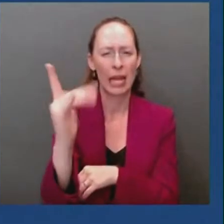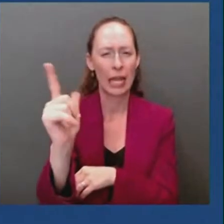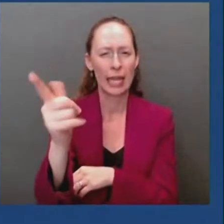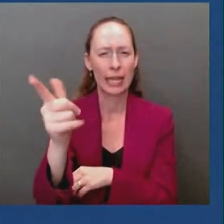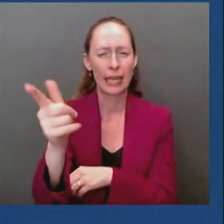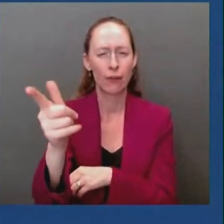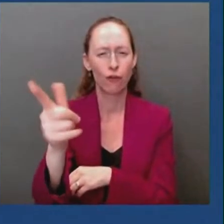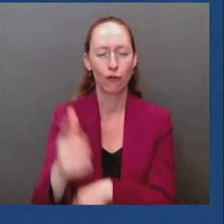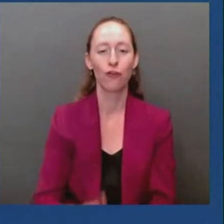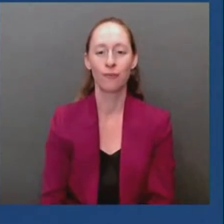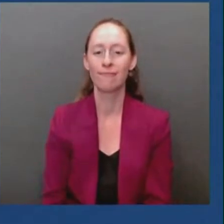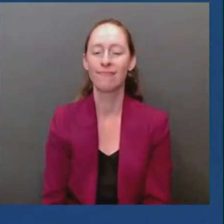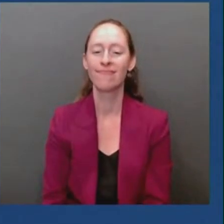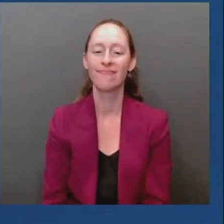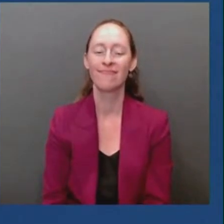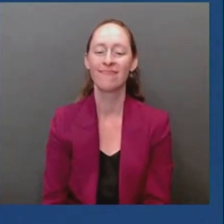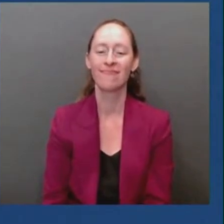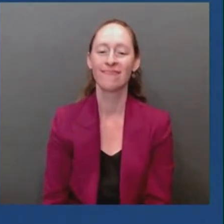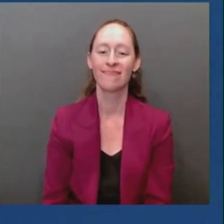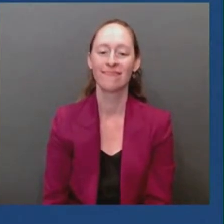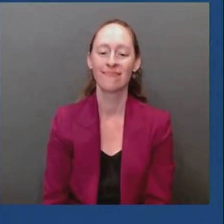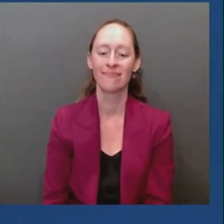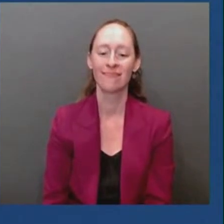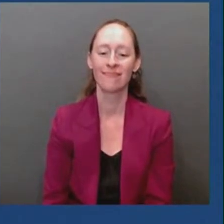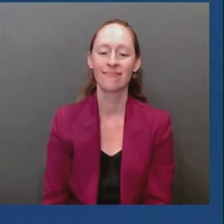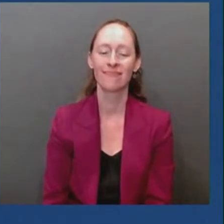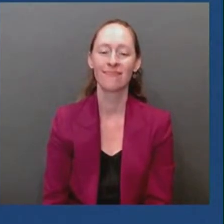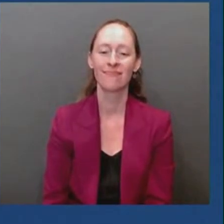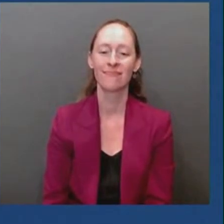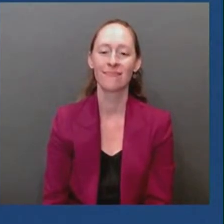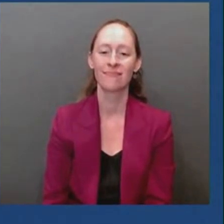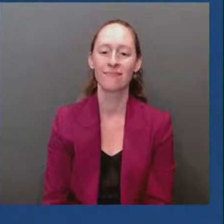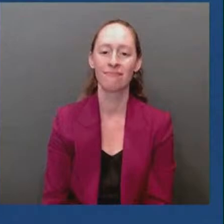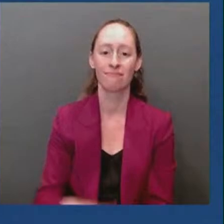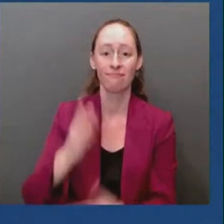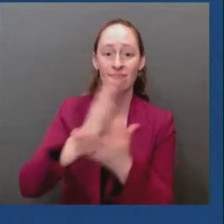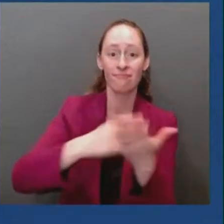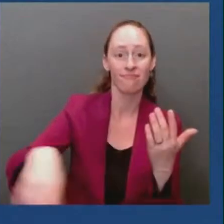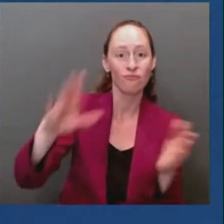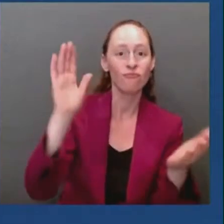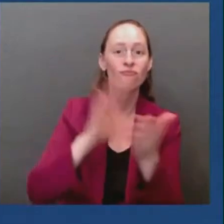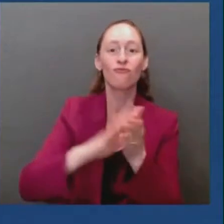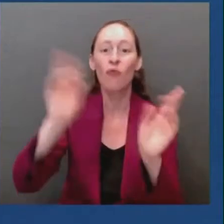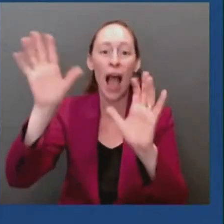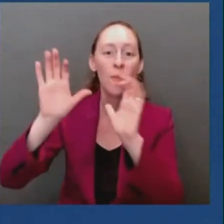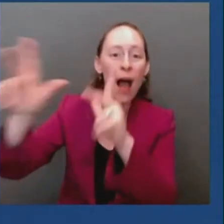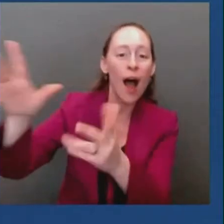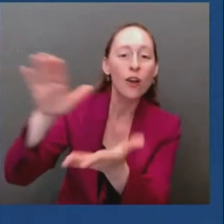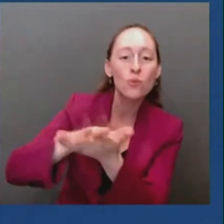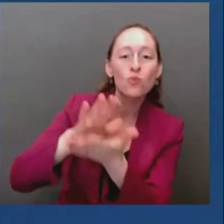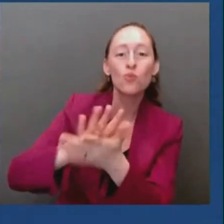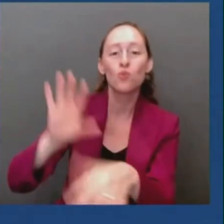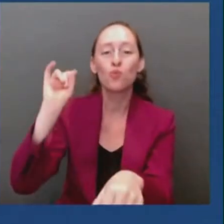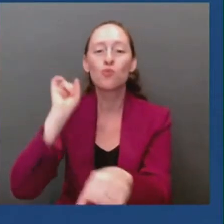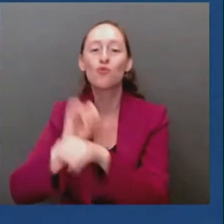GET BACK TO WORK, AND GET BACK TO THE REGULAR ROUTINES OUT AFTER THE SUMMER.